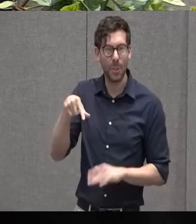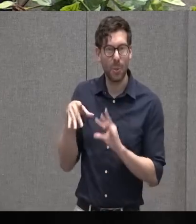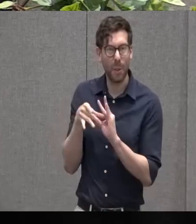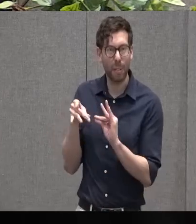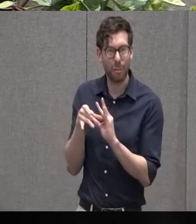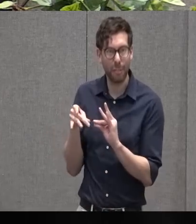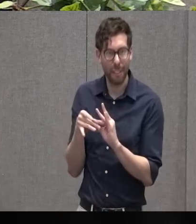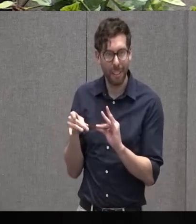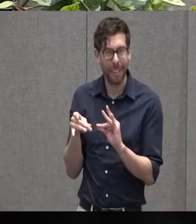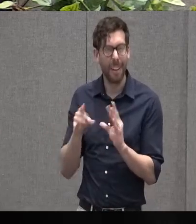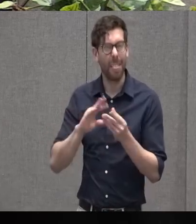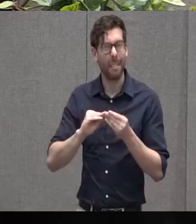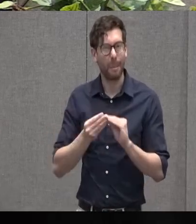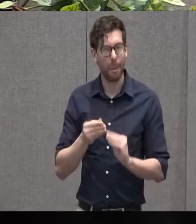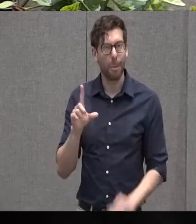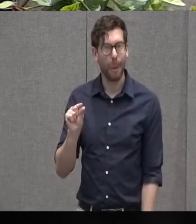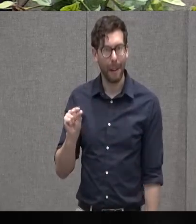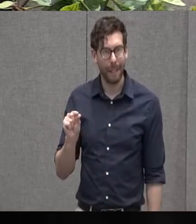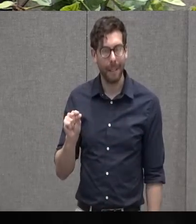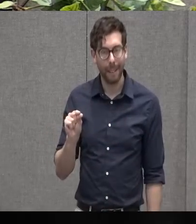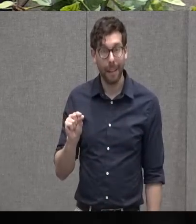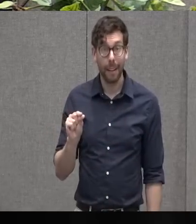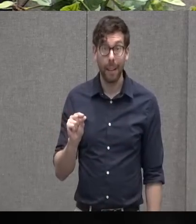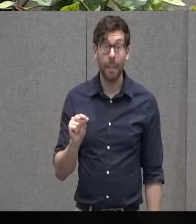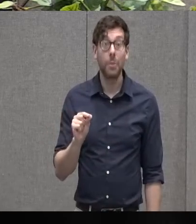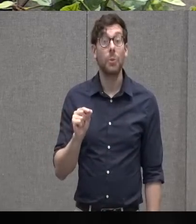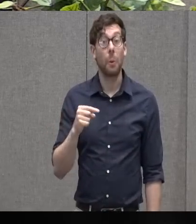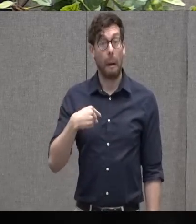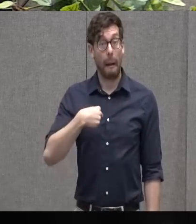I suggest you make 20, $1 bills.